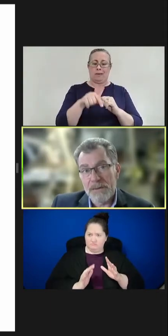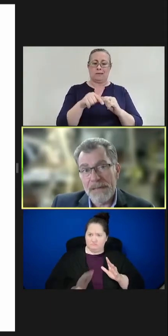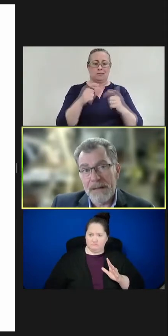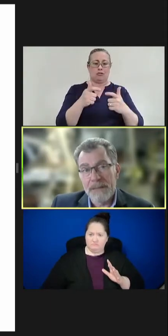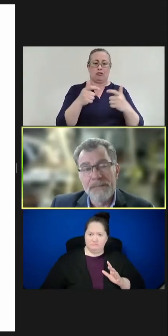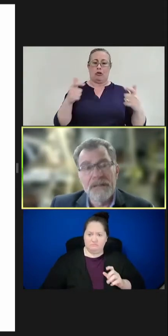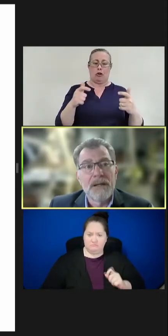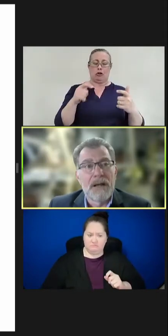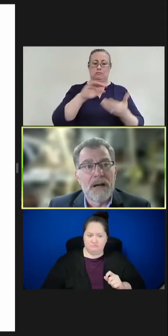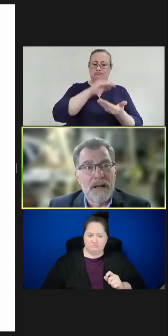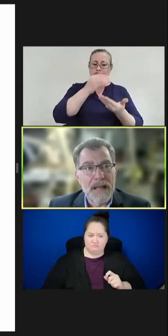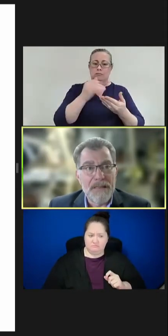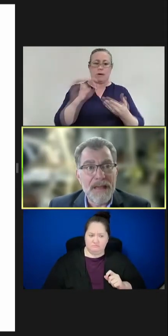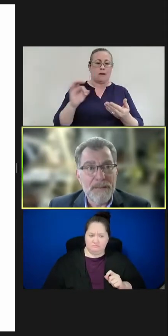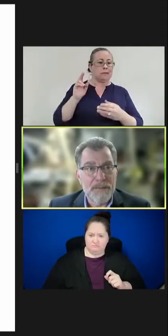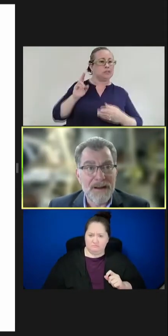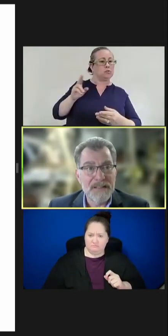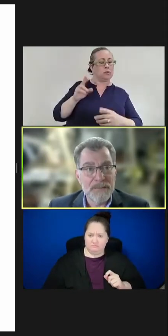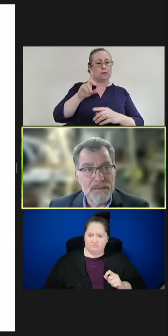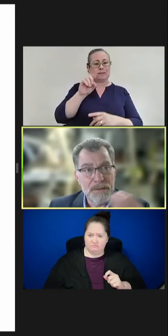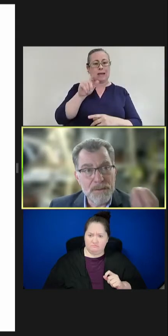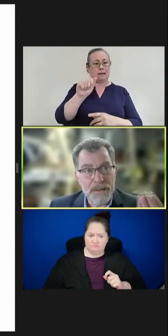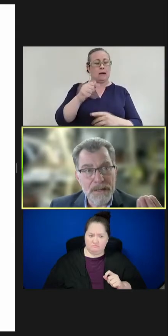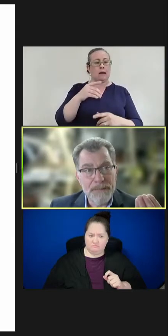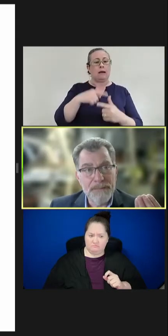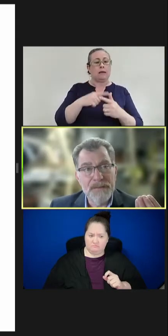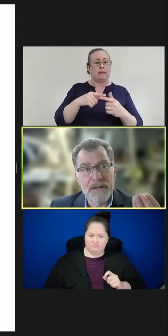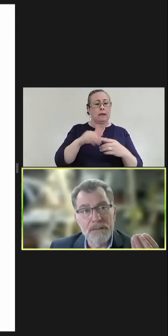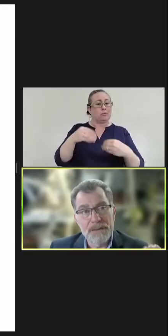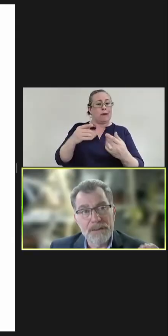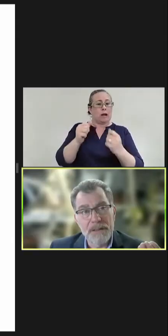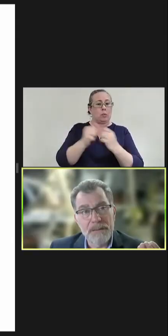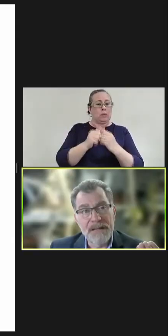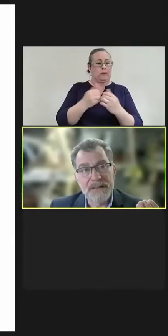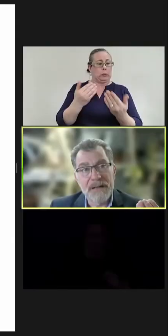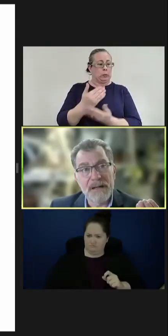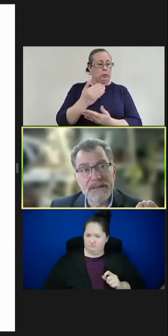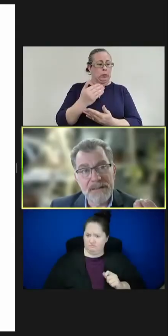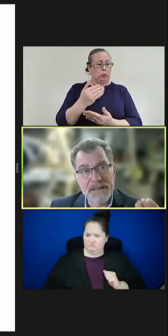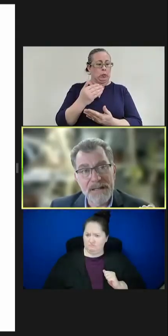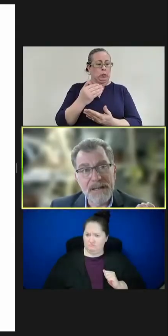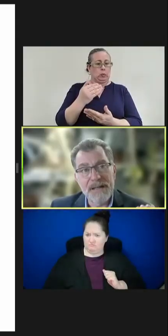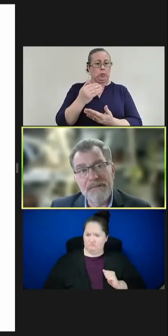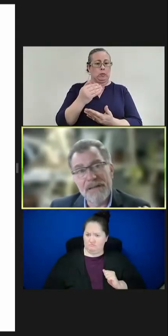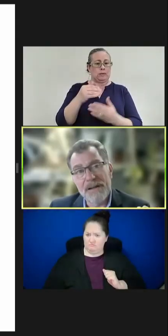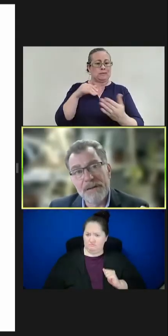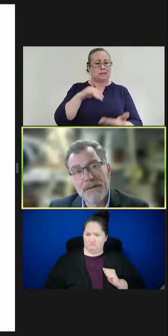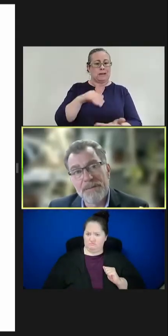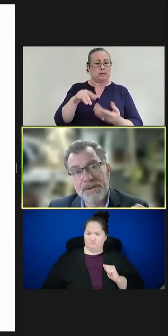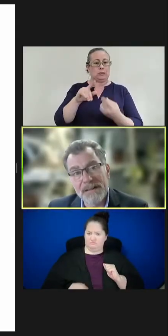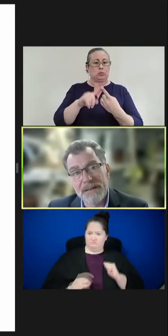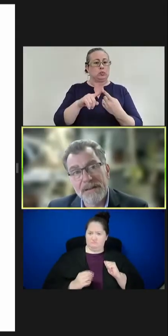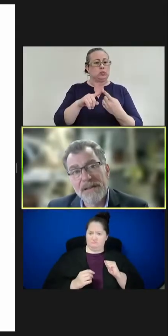data, and then provide them with a new study that was being conducted to see if they could predict